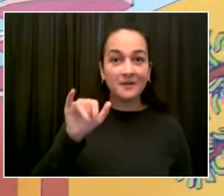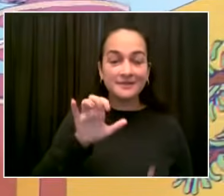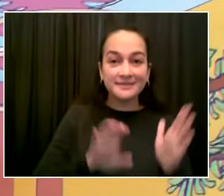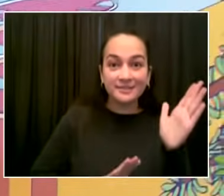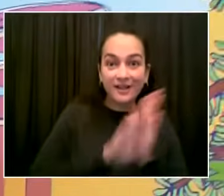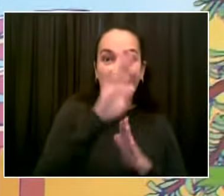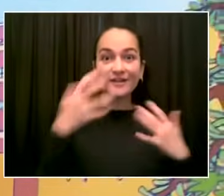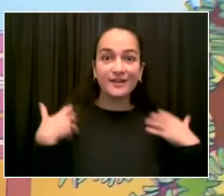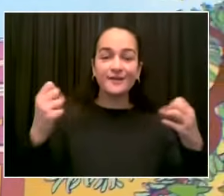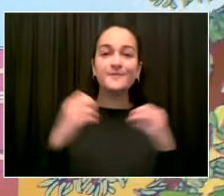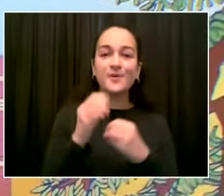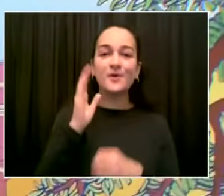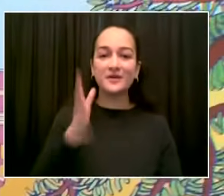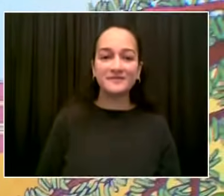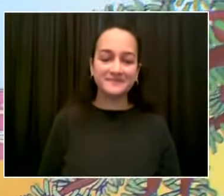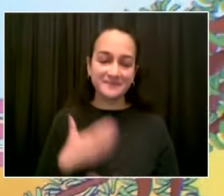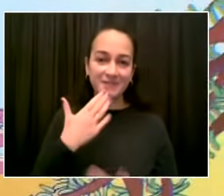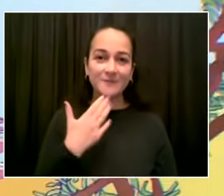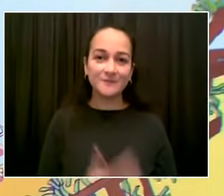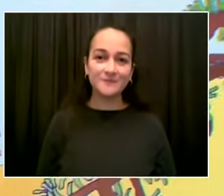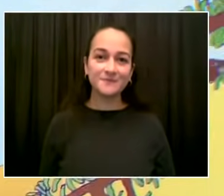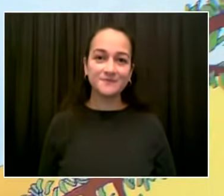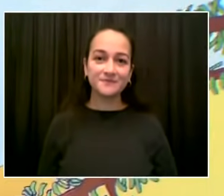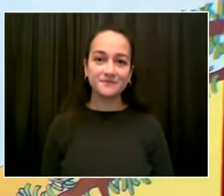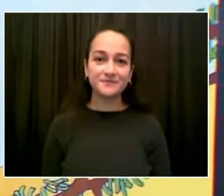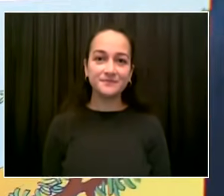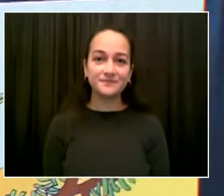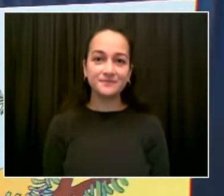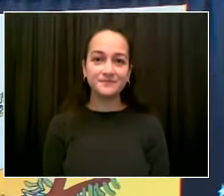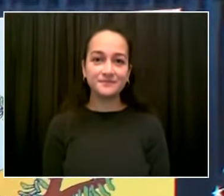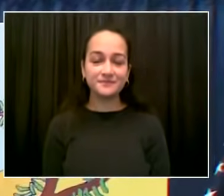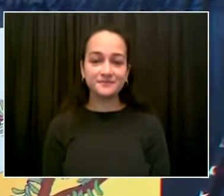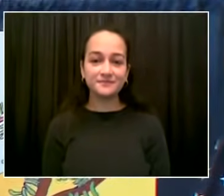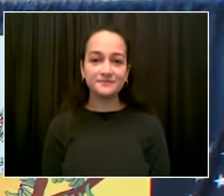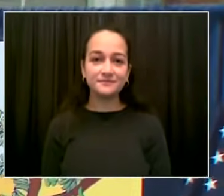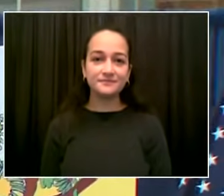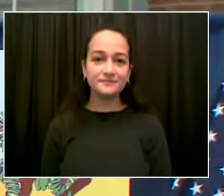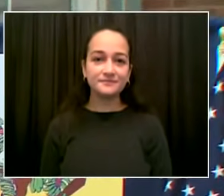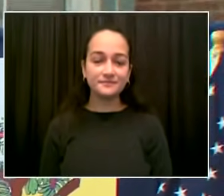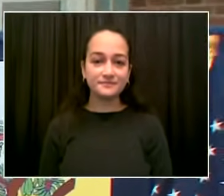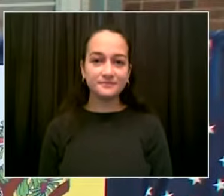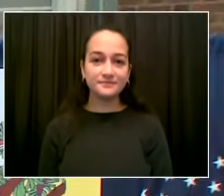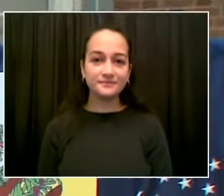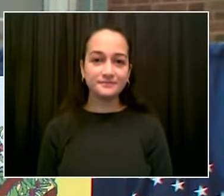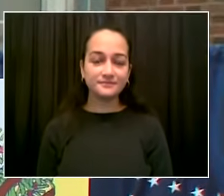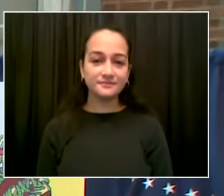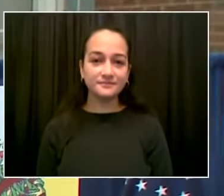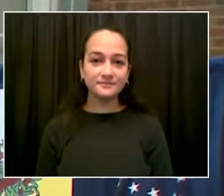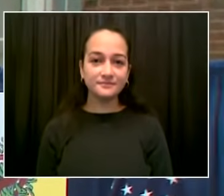US THE RECOVERY FOR ALL OF US. TANHK YOU.